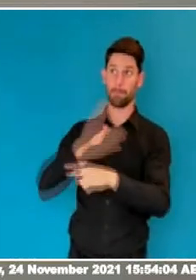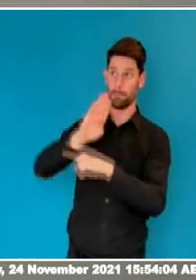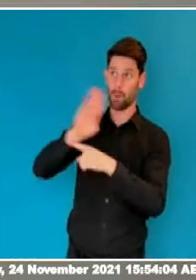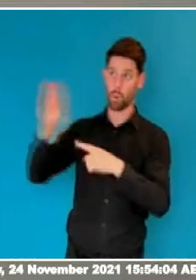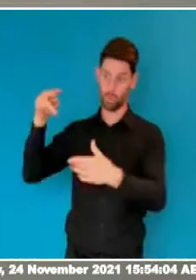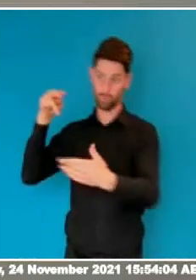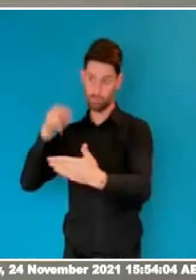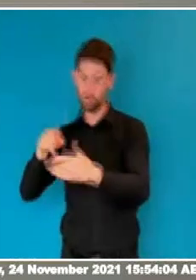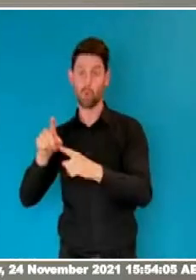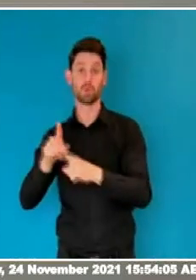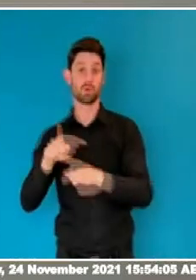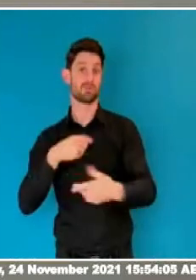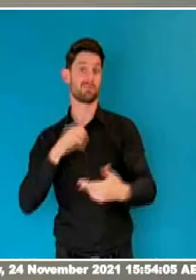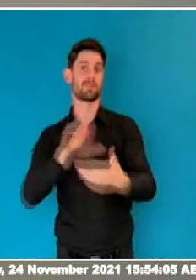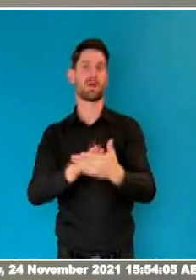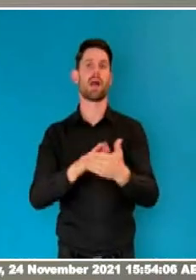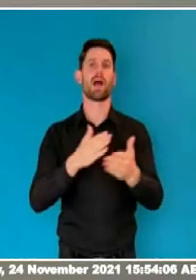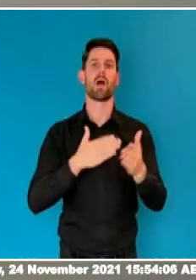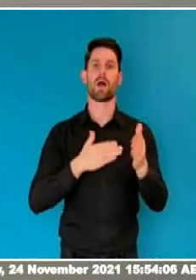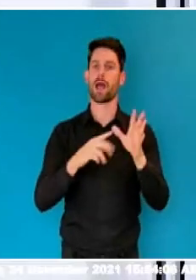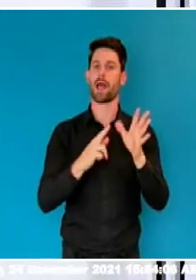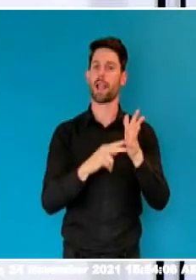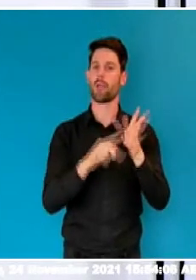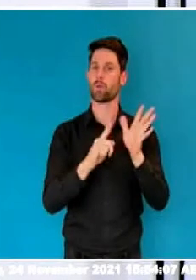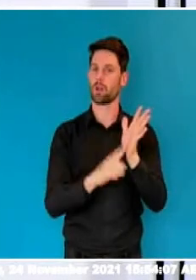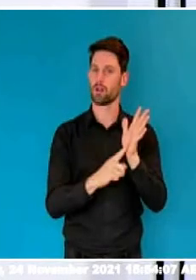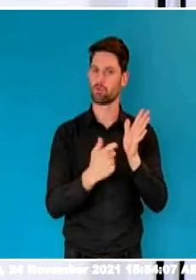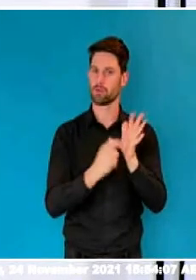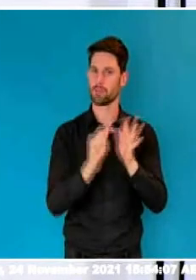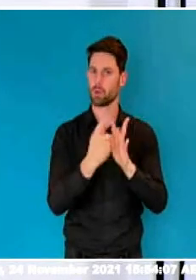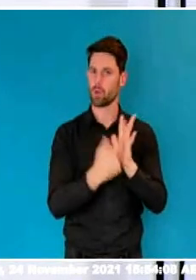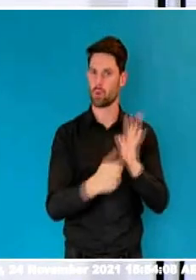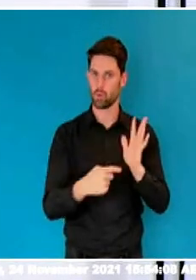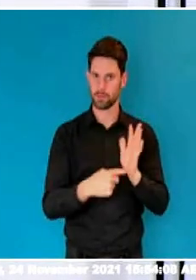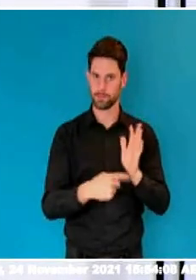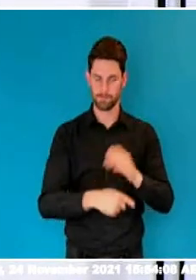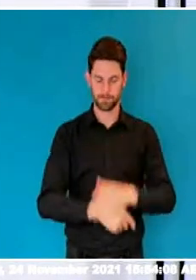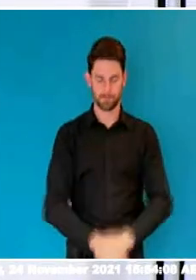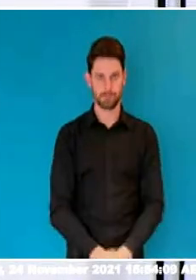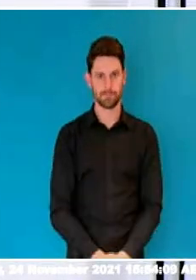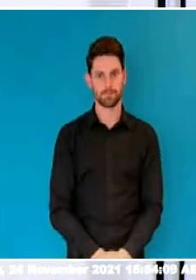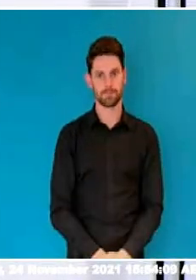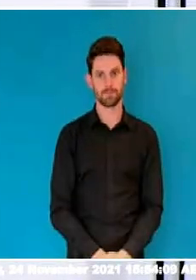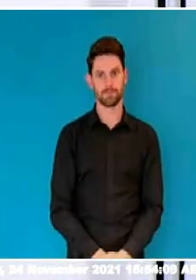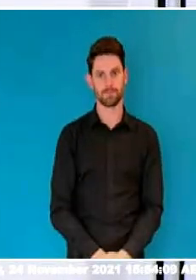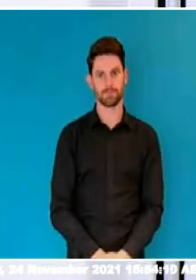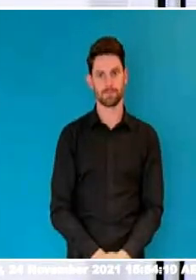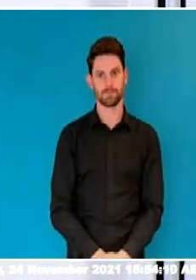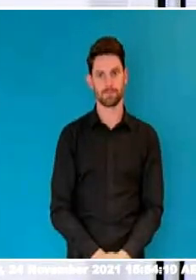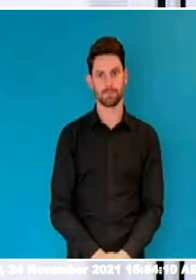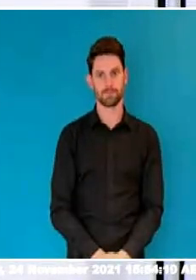In that reporting process, is it a requirement to identify contributing or